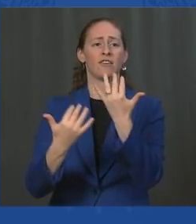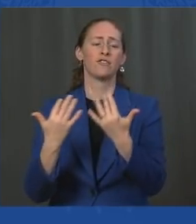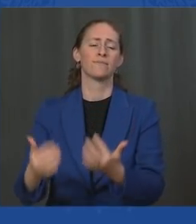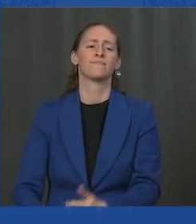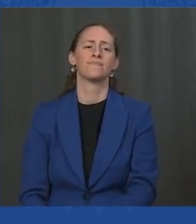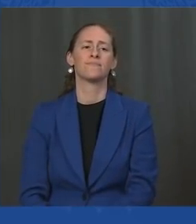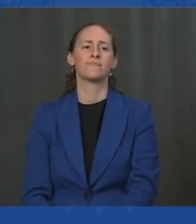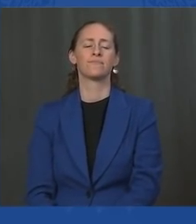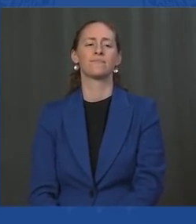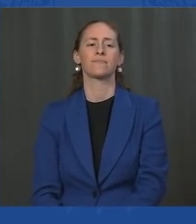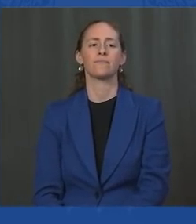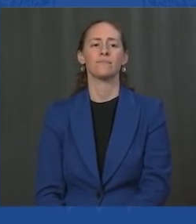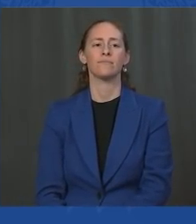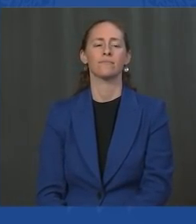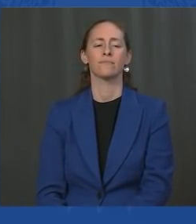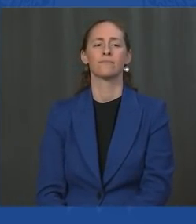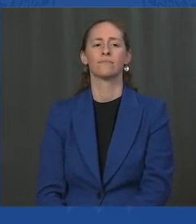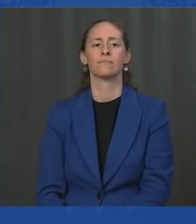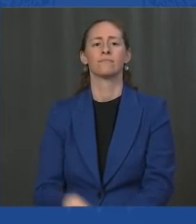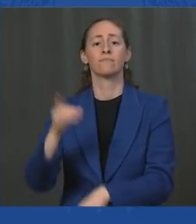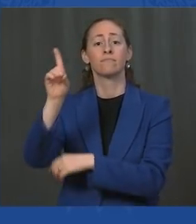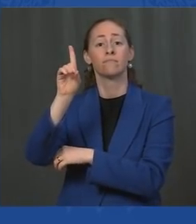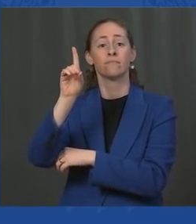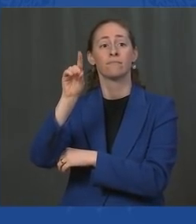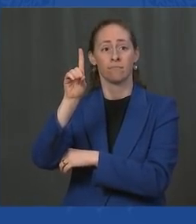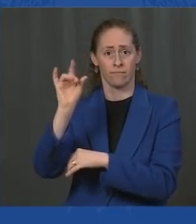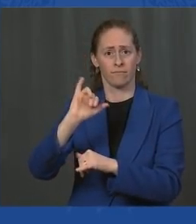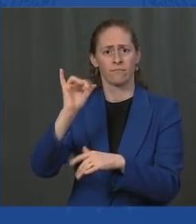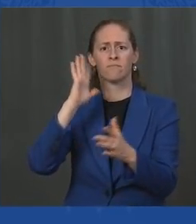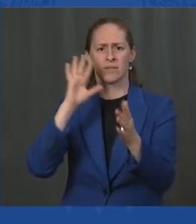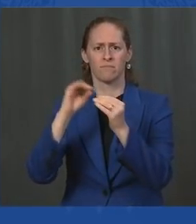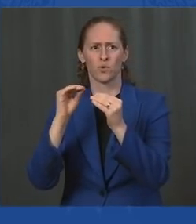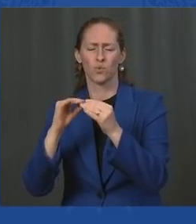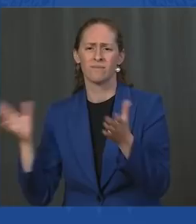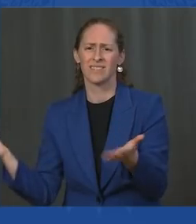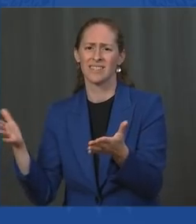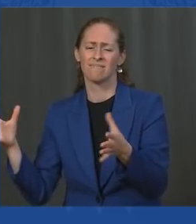and is deploying additional firefighters to support our ongoing firefighting efforts in California.